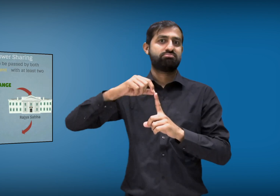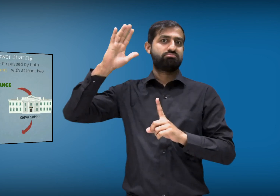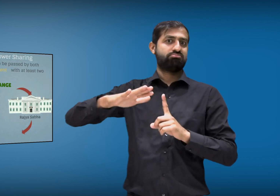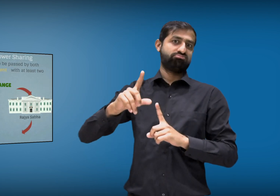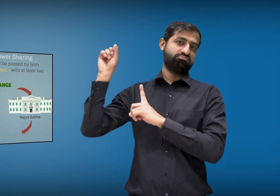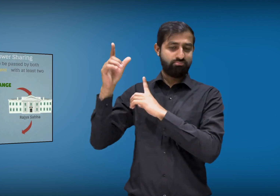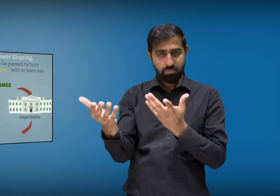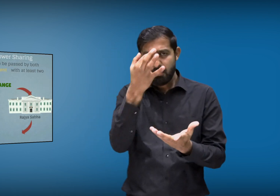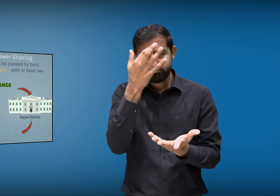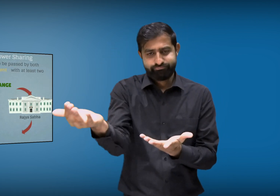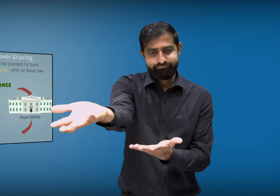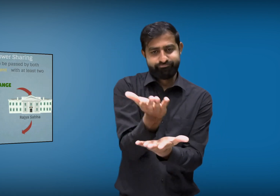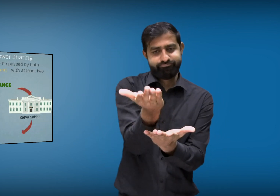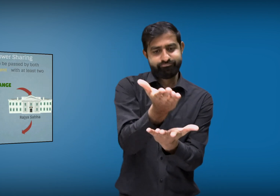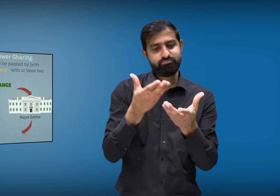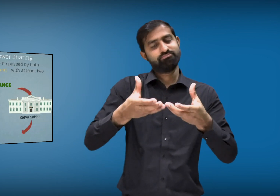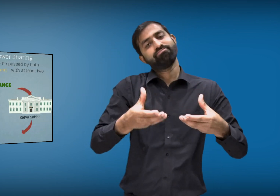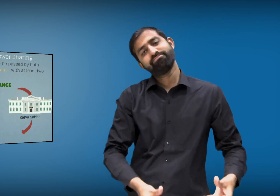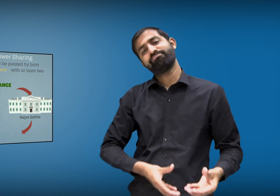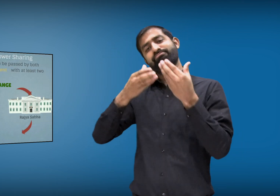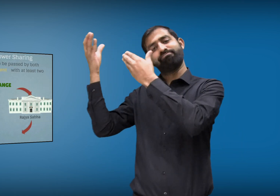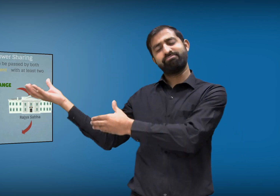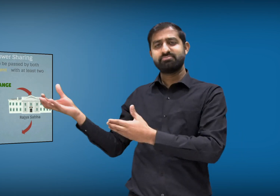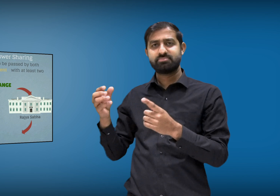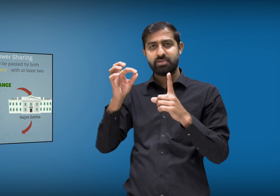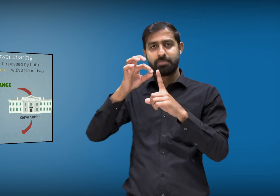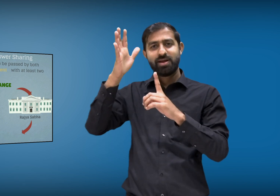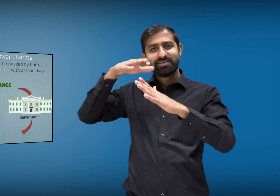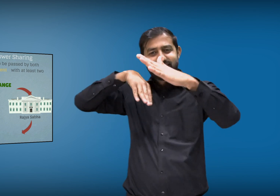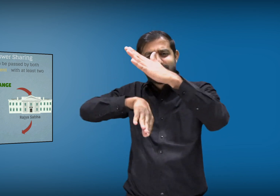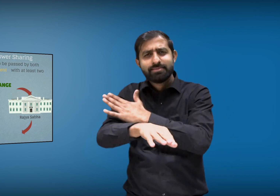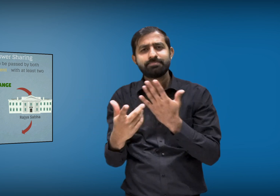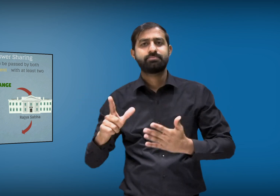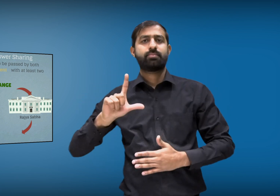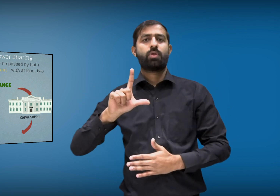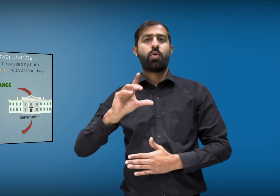changes the states do not have the power to make those changes. These have to be